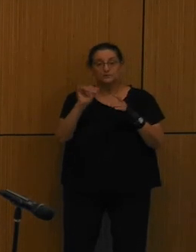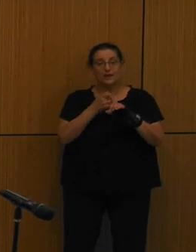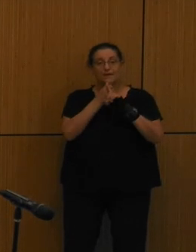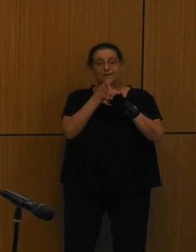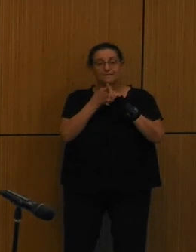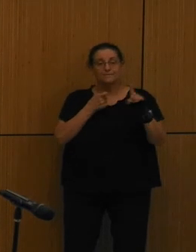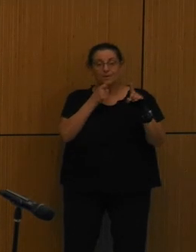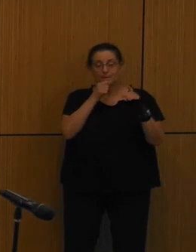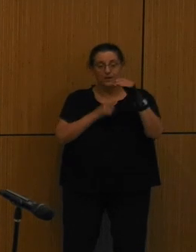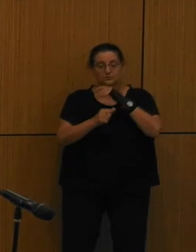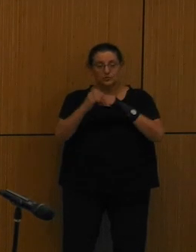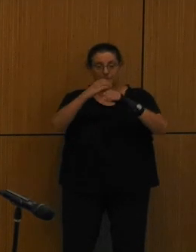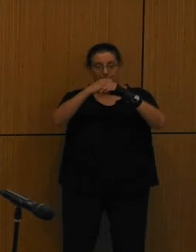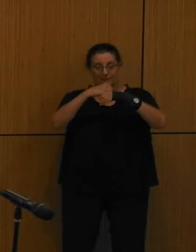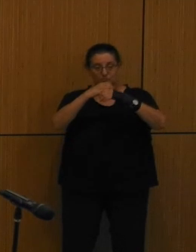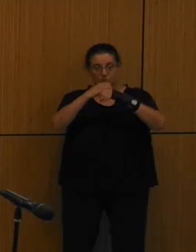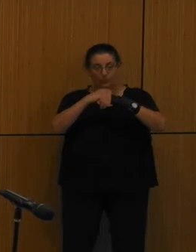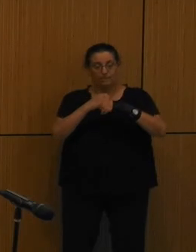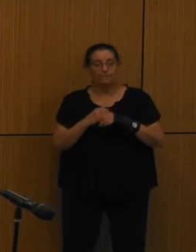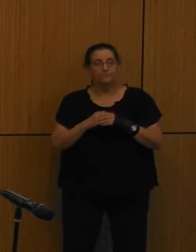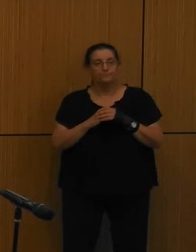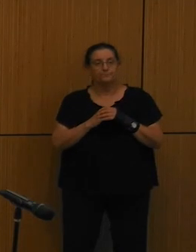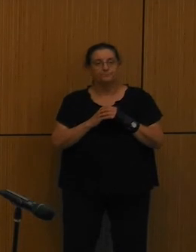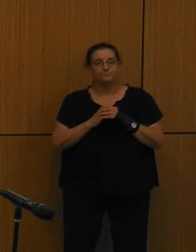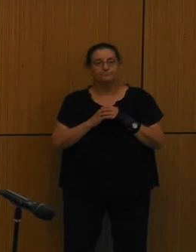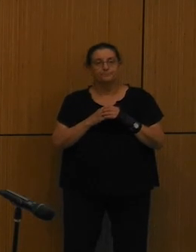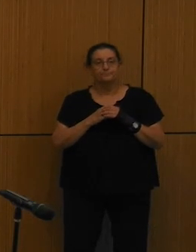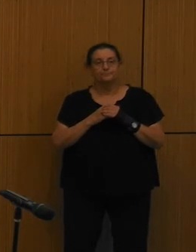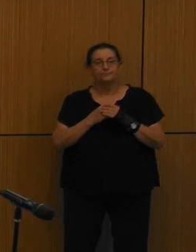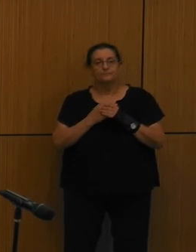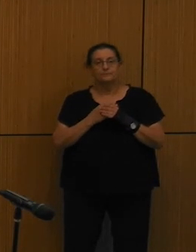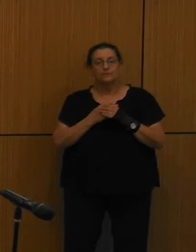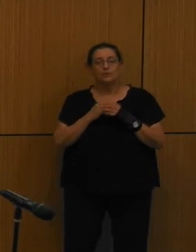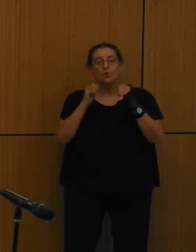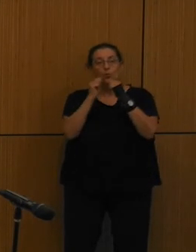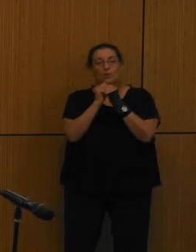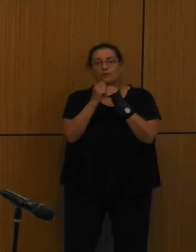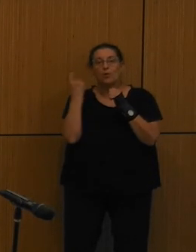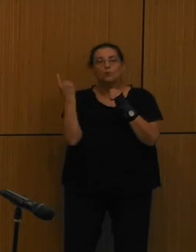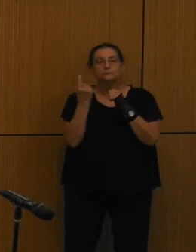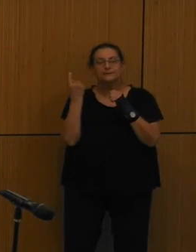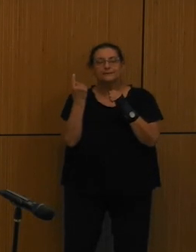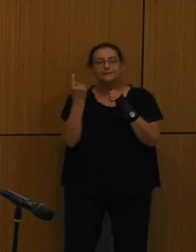looks like under the microscope with just, plain